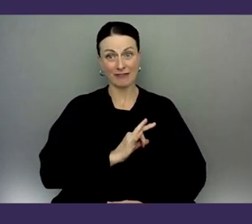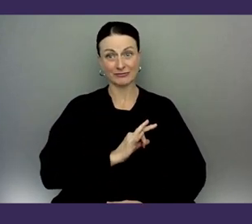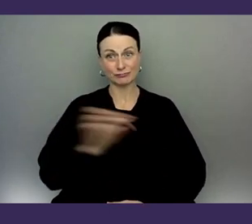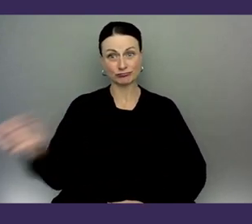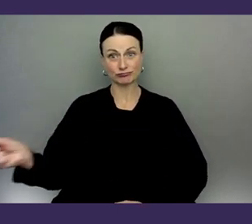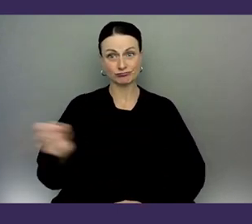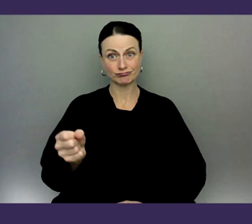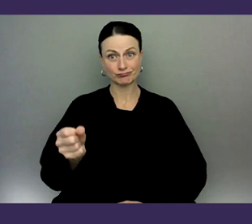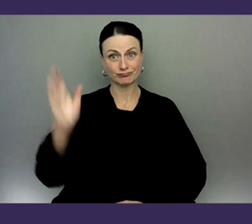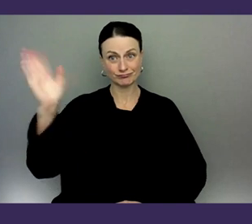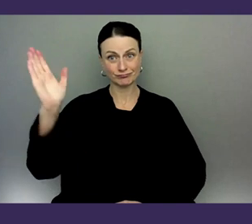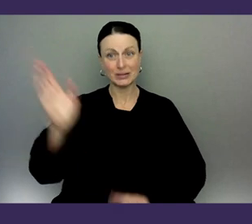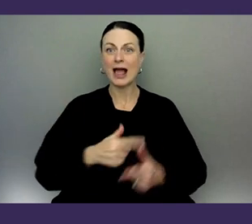and two guest speakers.